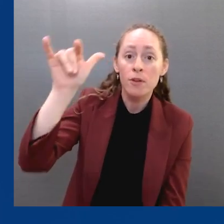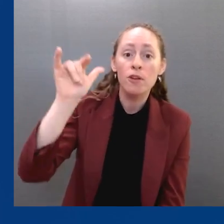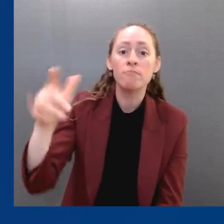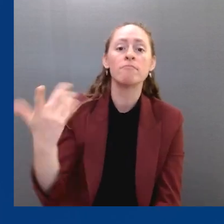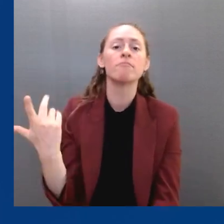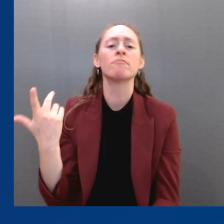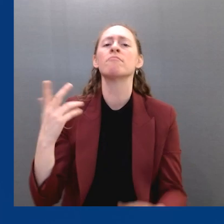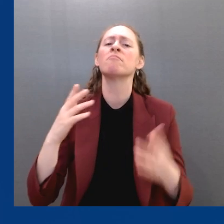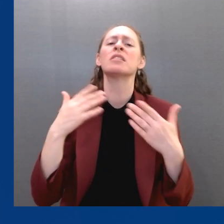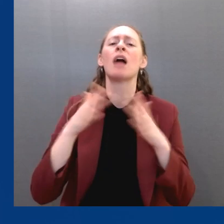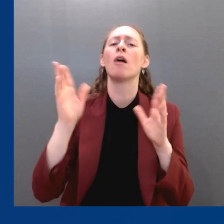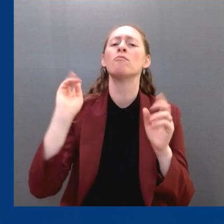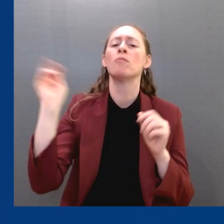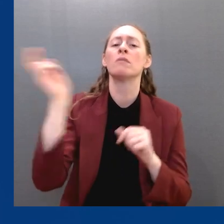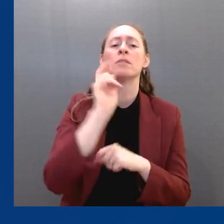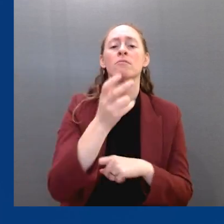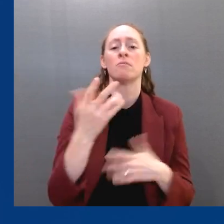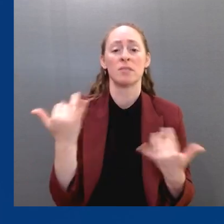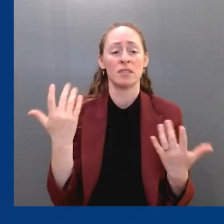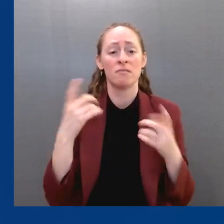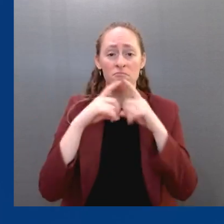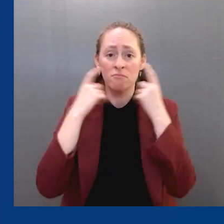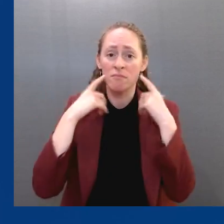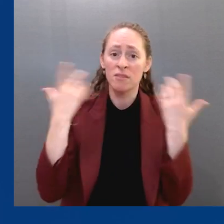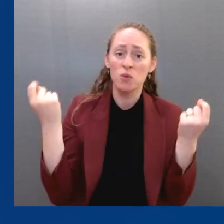And I'm wondering when the time comes to talk